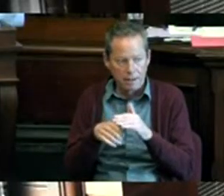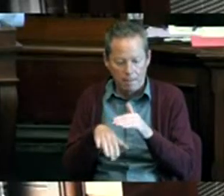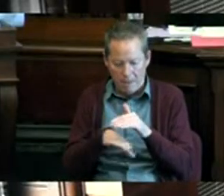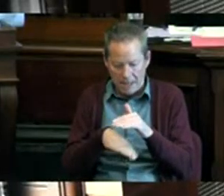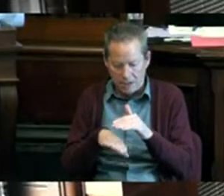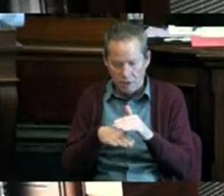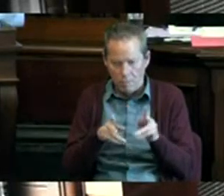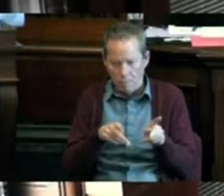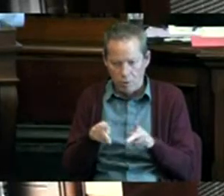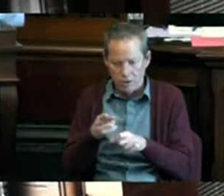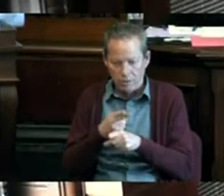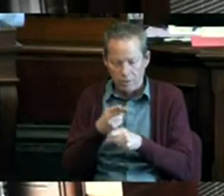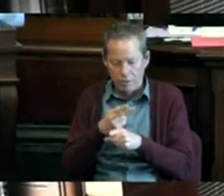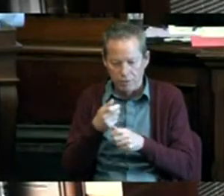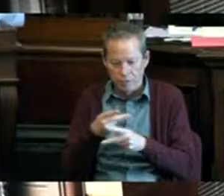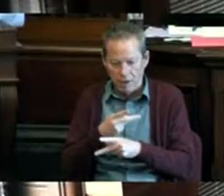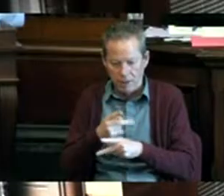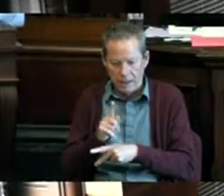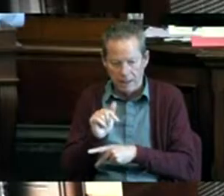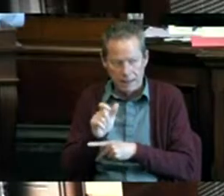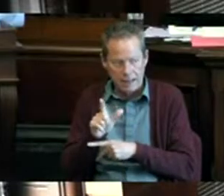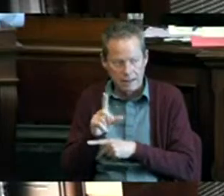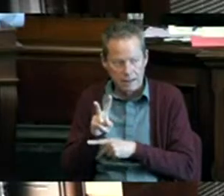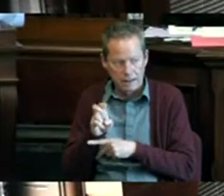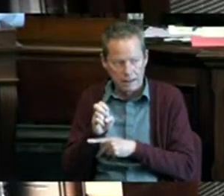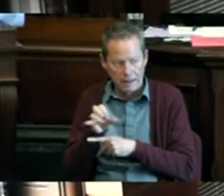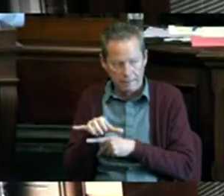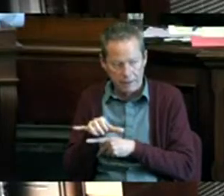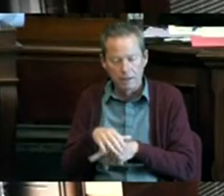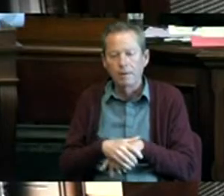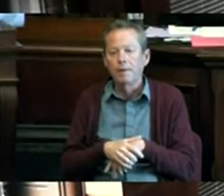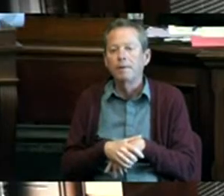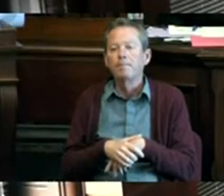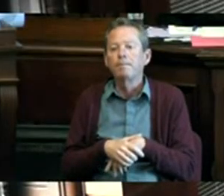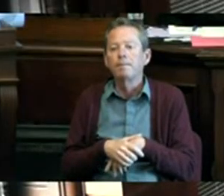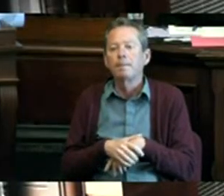last year. And the adjusted base